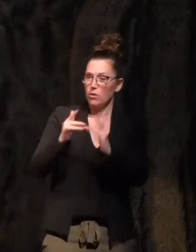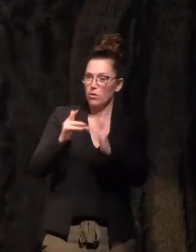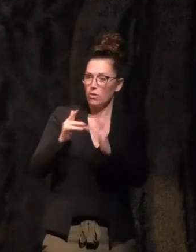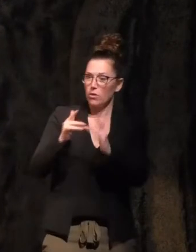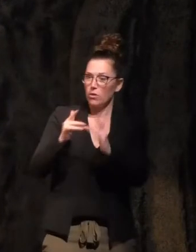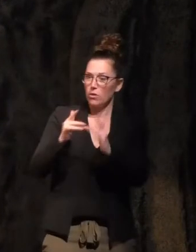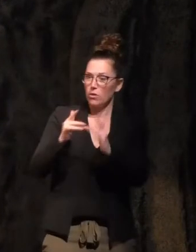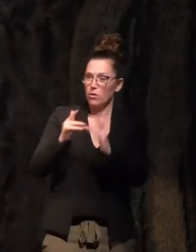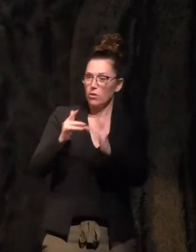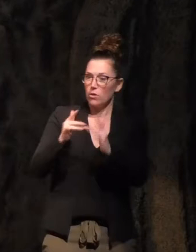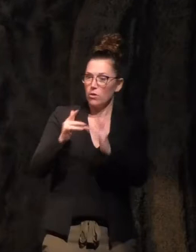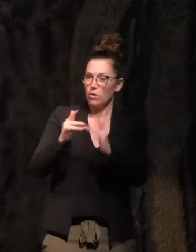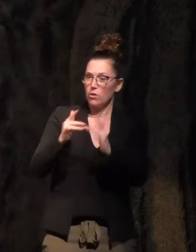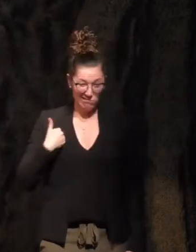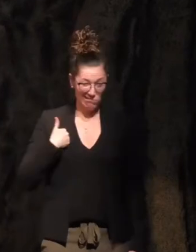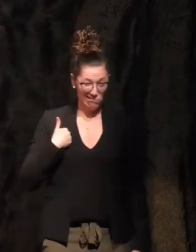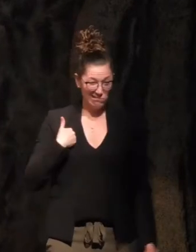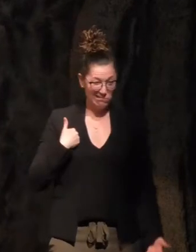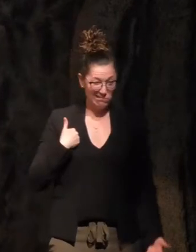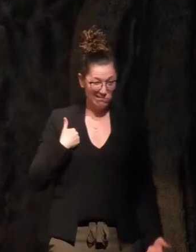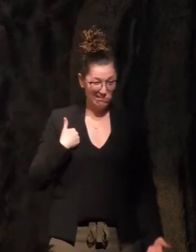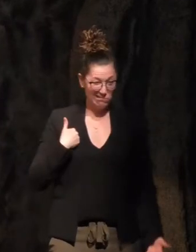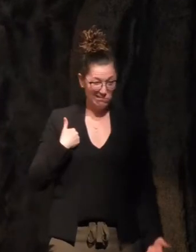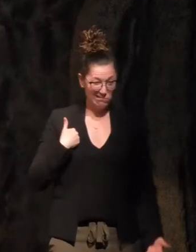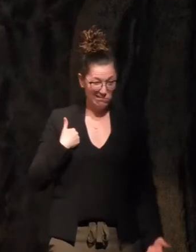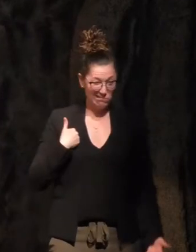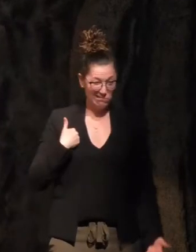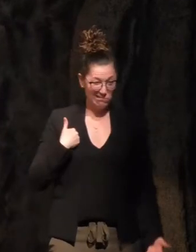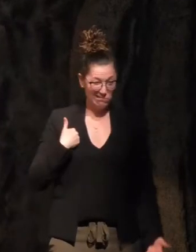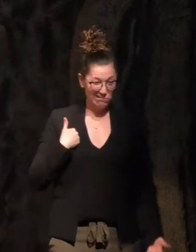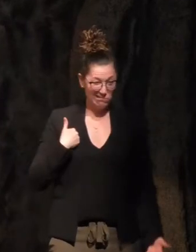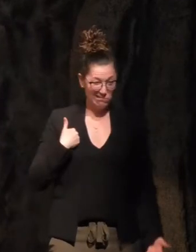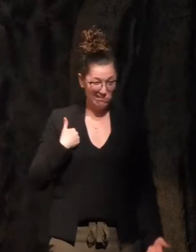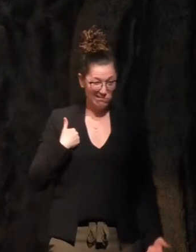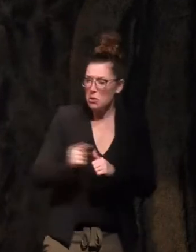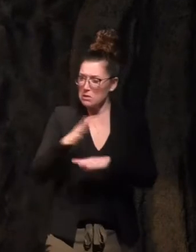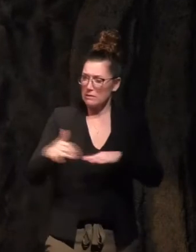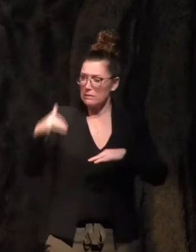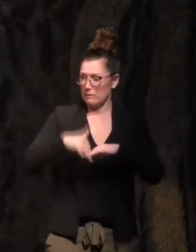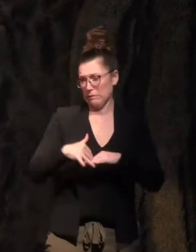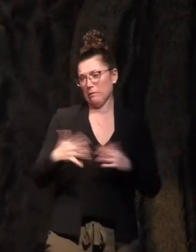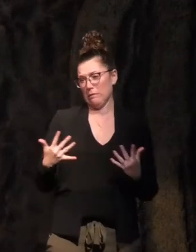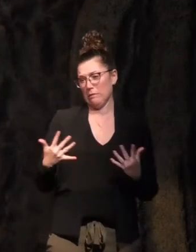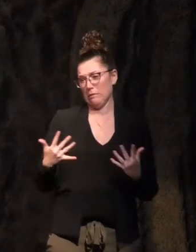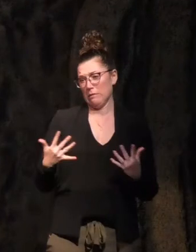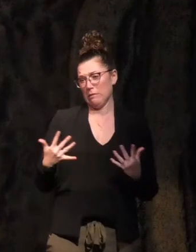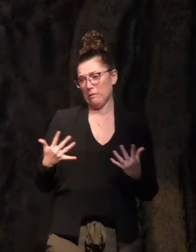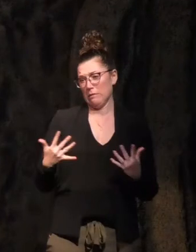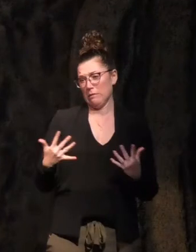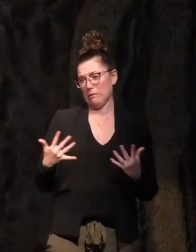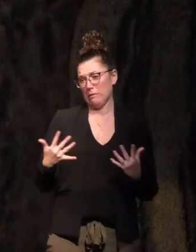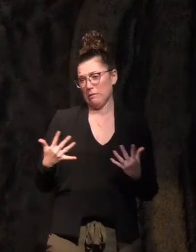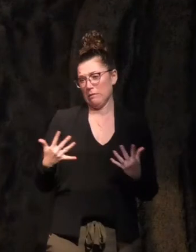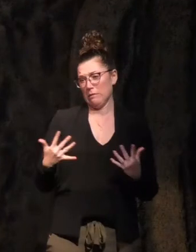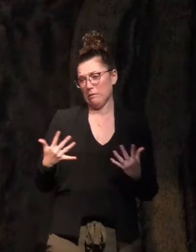this country's first ever indigenous Minister of Justice, Jody Wilson-Raybould. Despite the fact that our prime minister